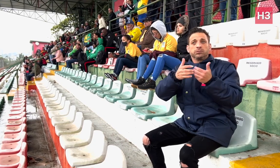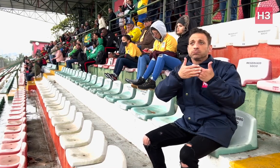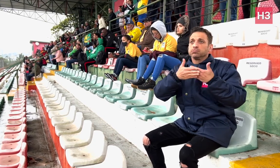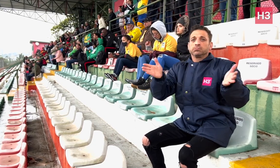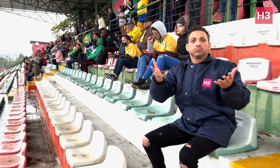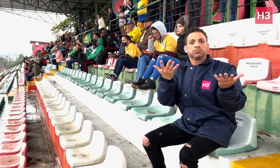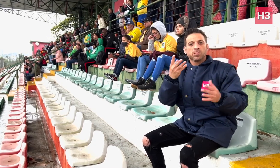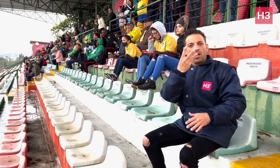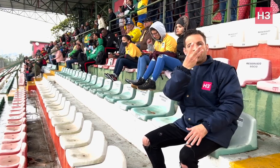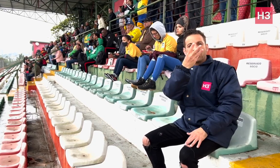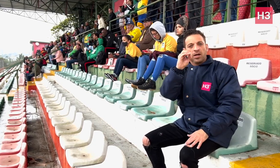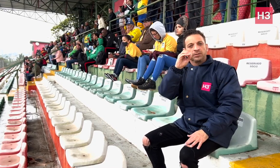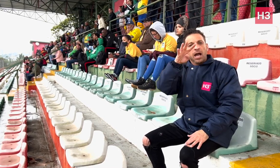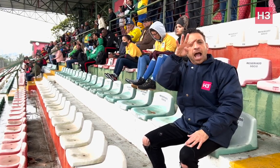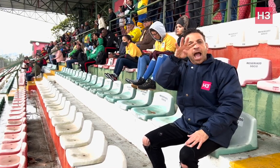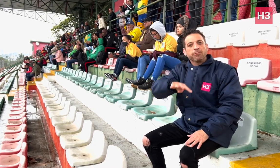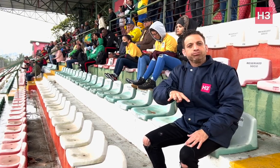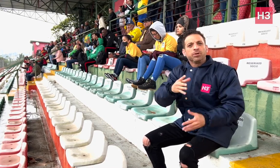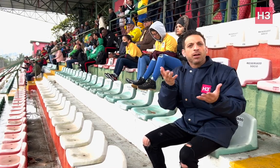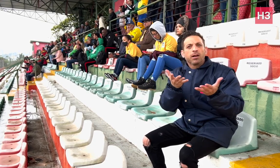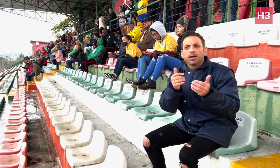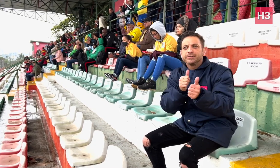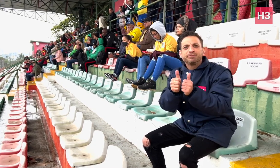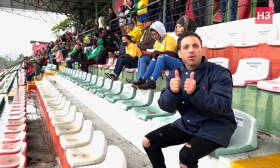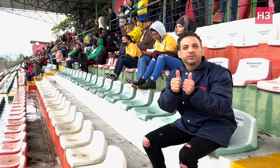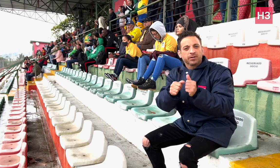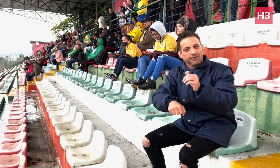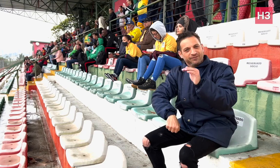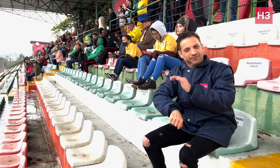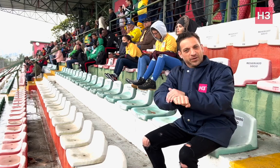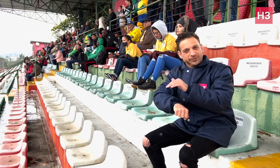With so many teams, the tournament started